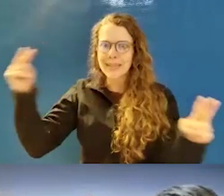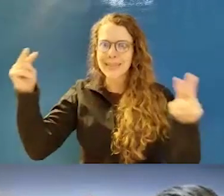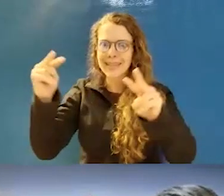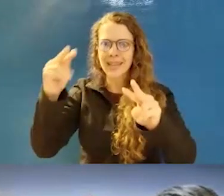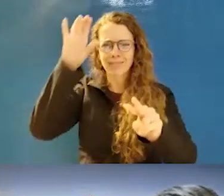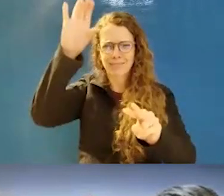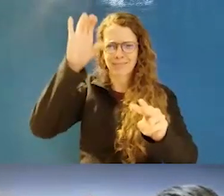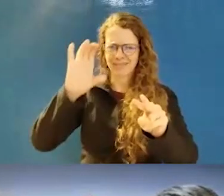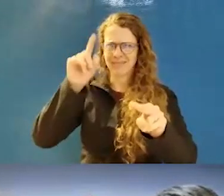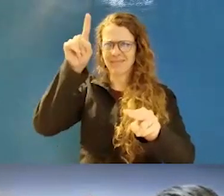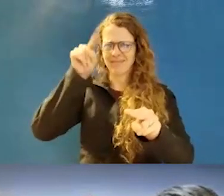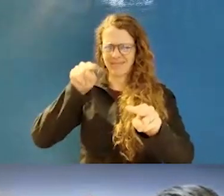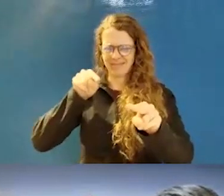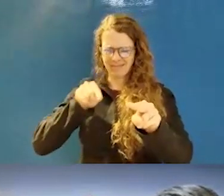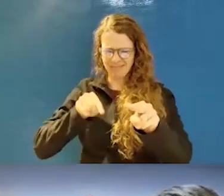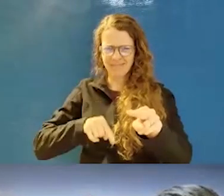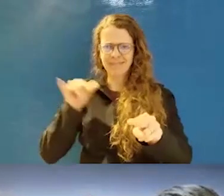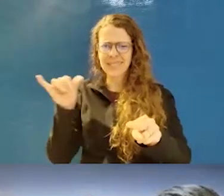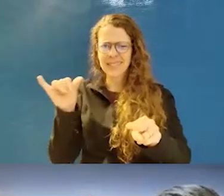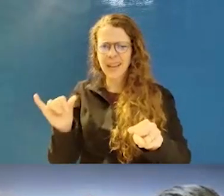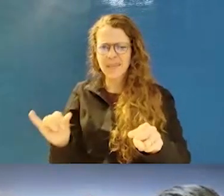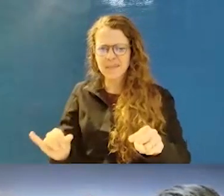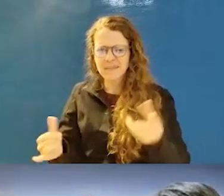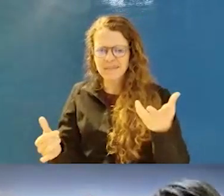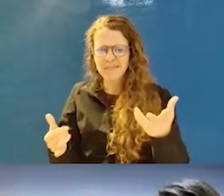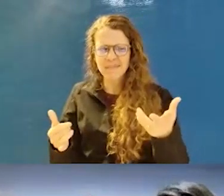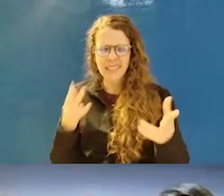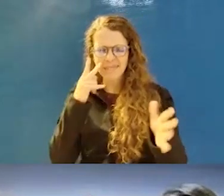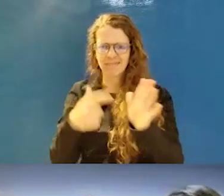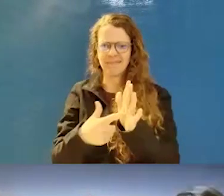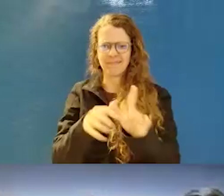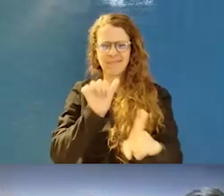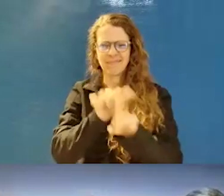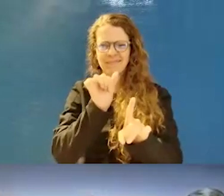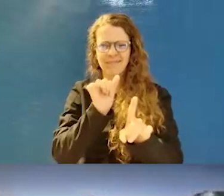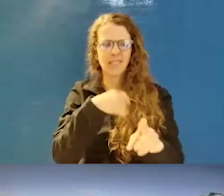They can really easily spot if you're, you know, recycling comments.